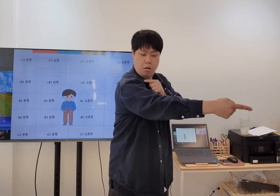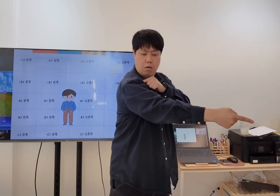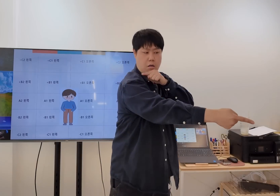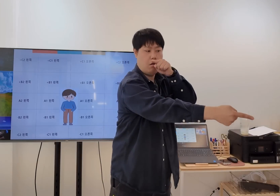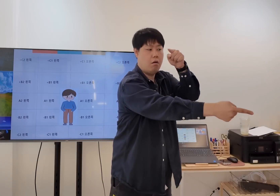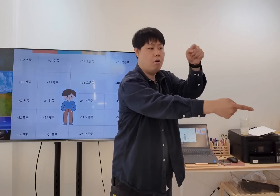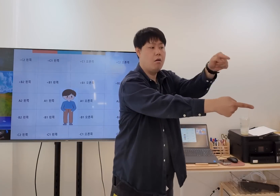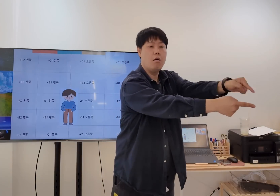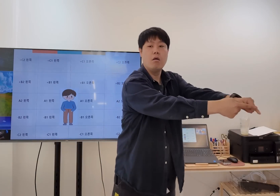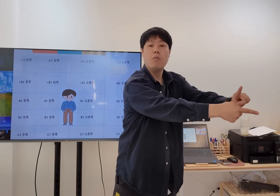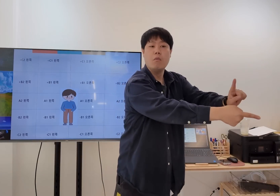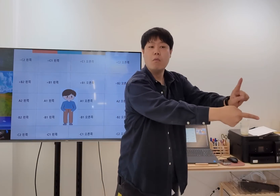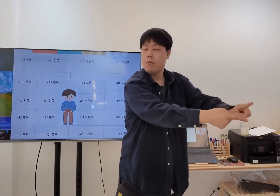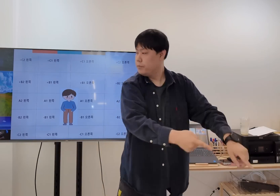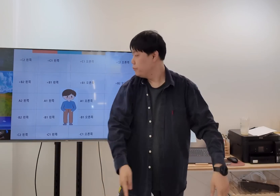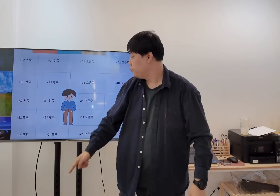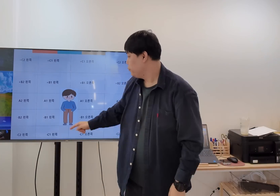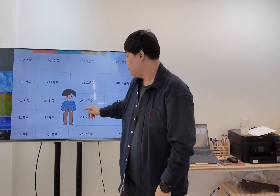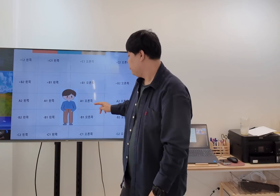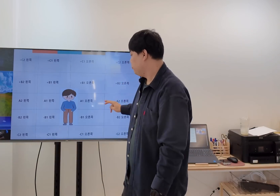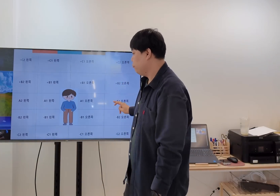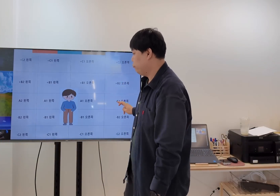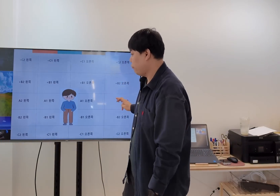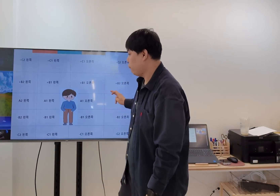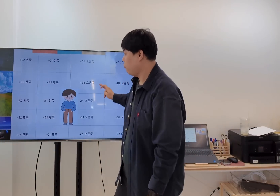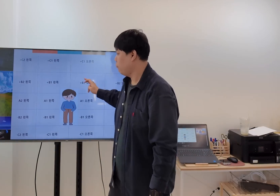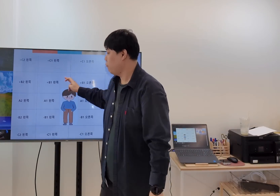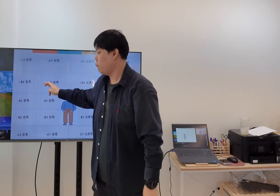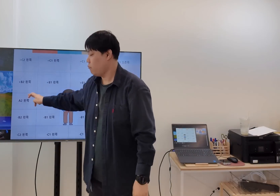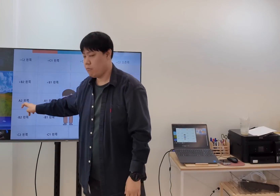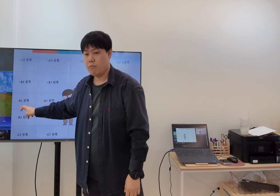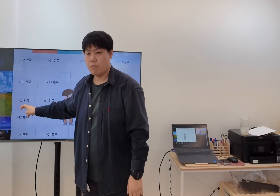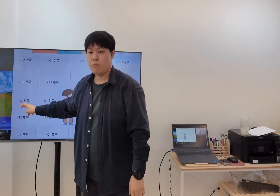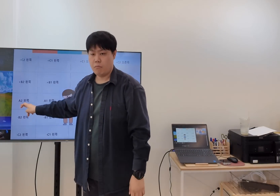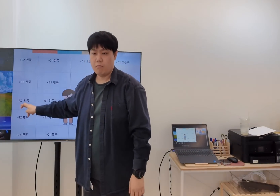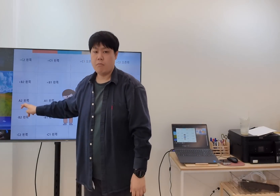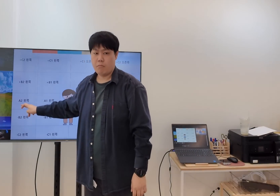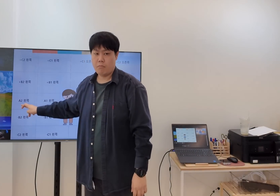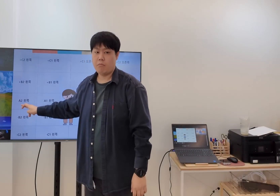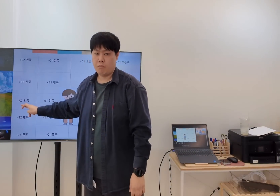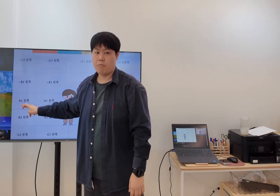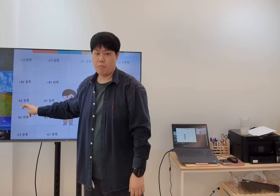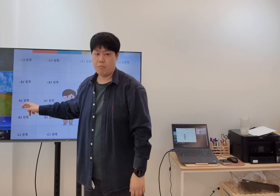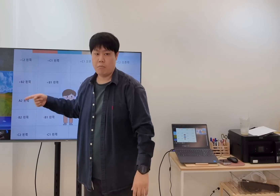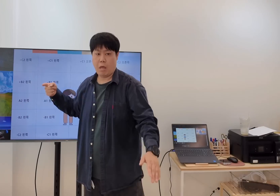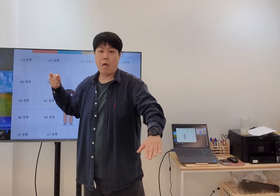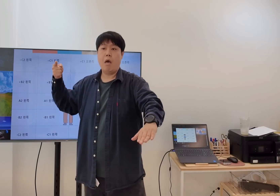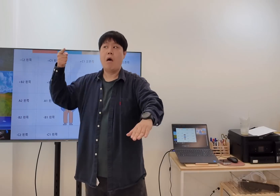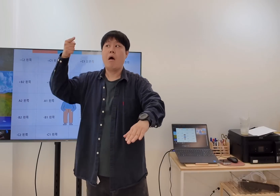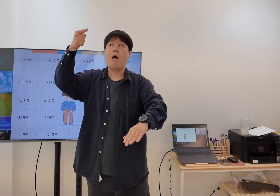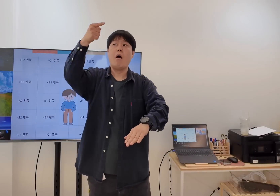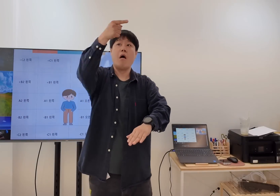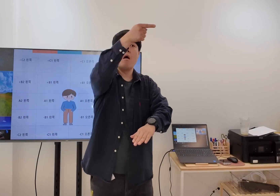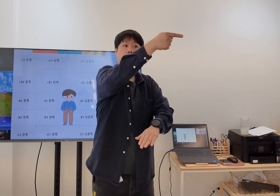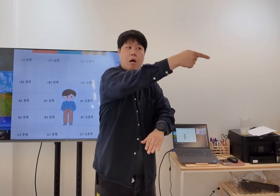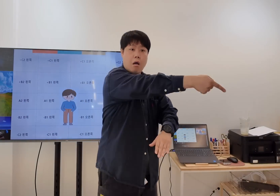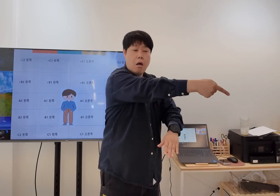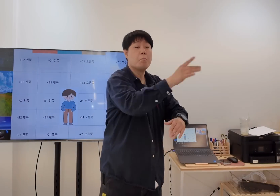the position is from right to left. (always think of the visual form)